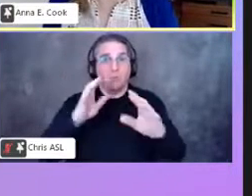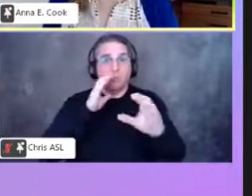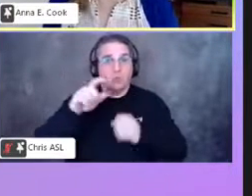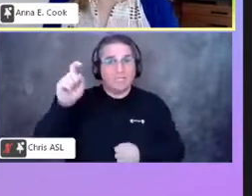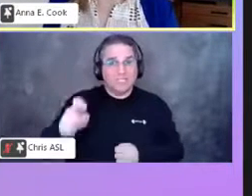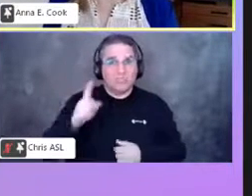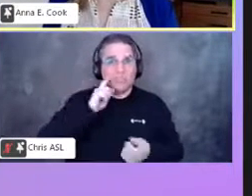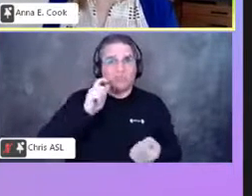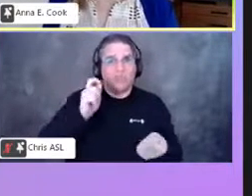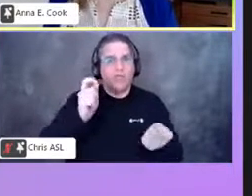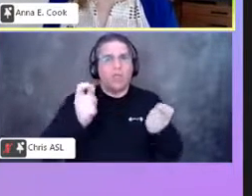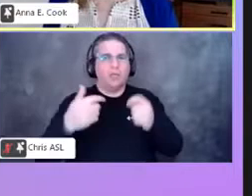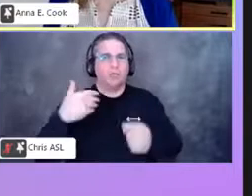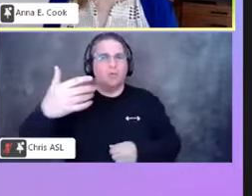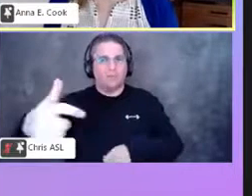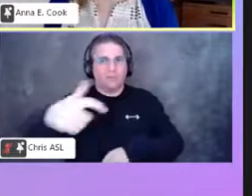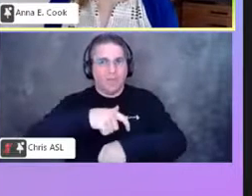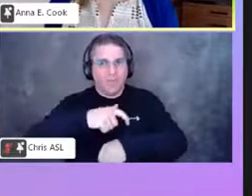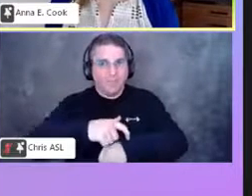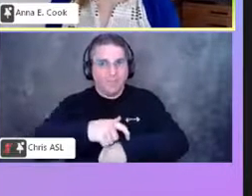gets to know our context and preferences better